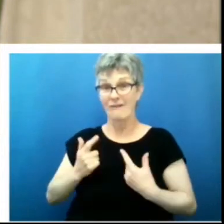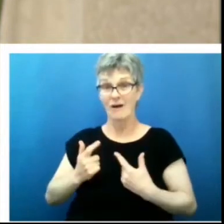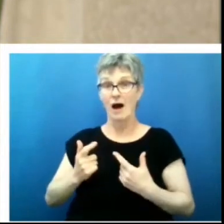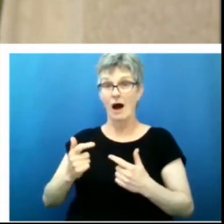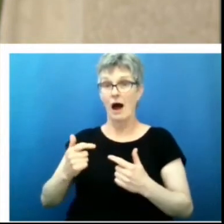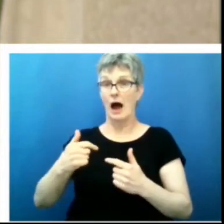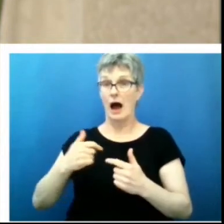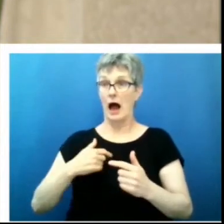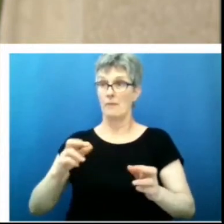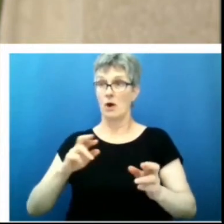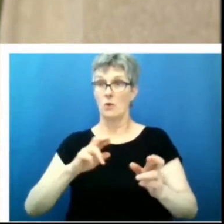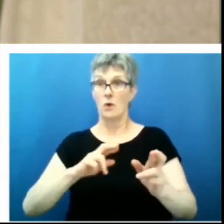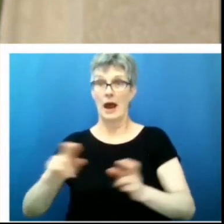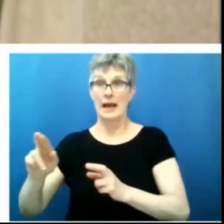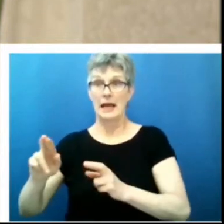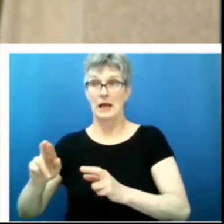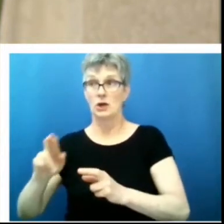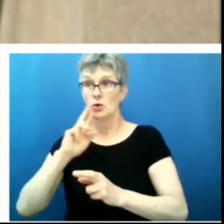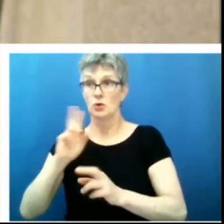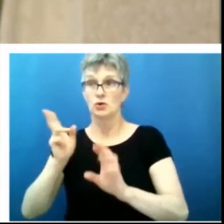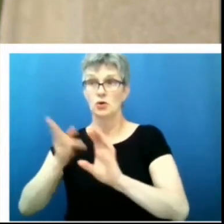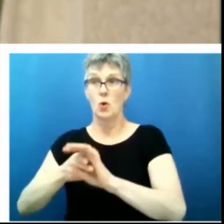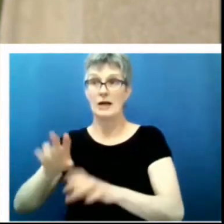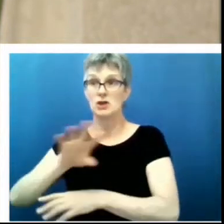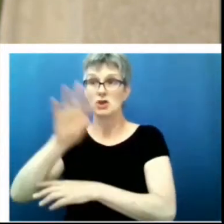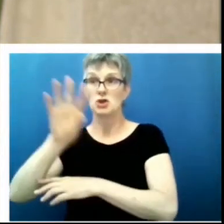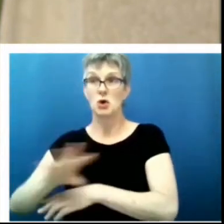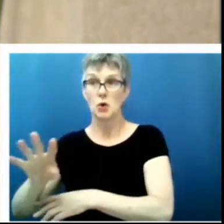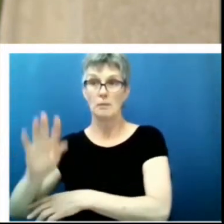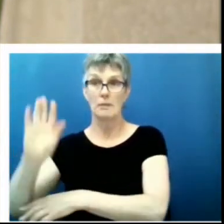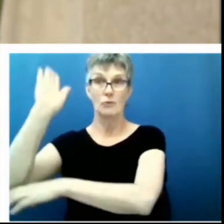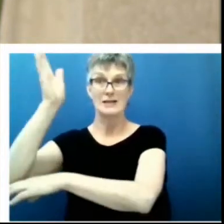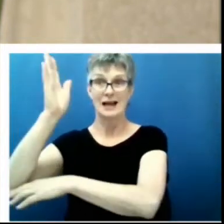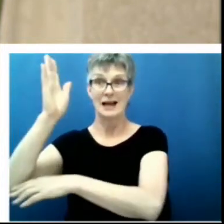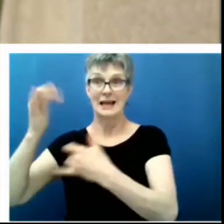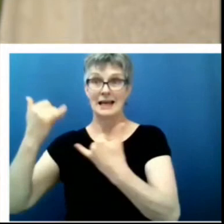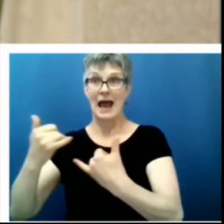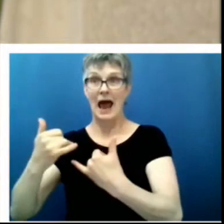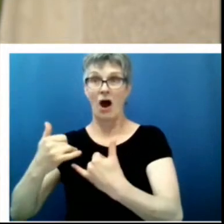these joyfully loud, gleeful, bizarre noises. Or about to throw a temper tantrum.